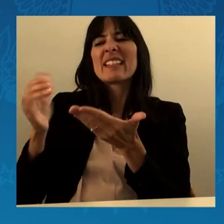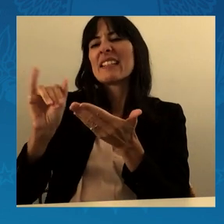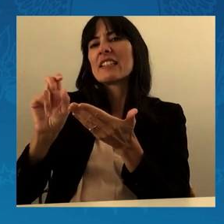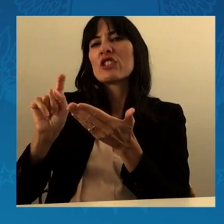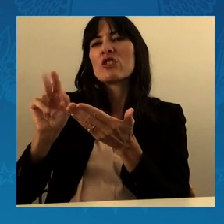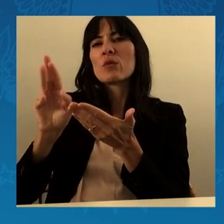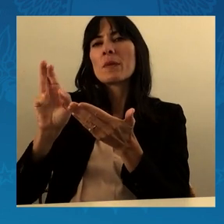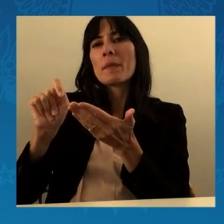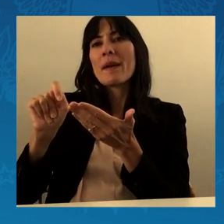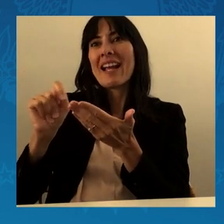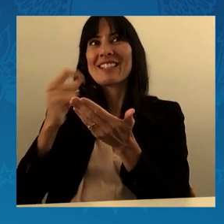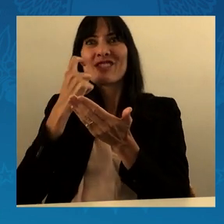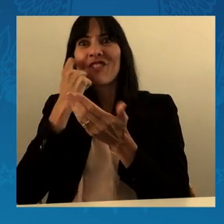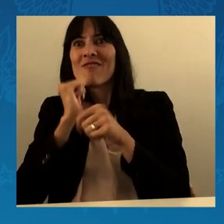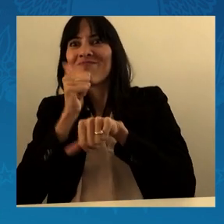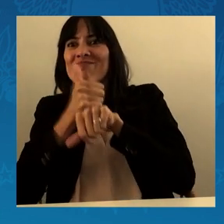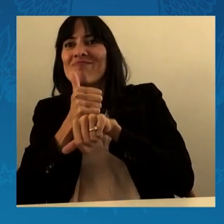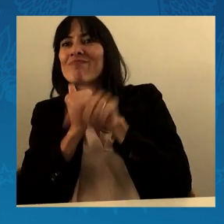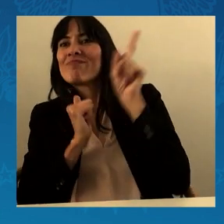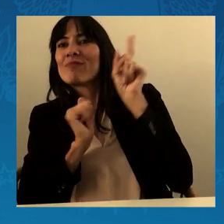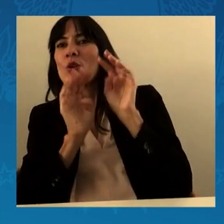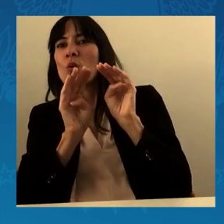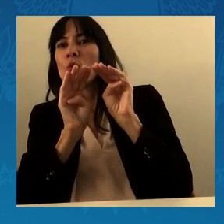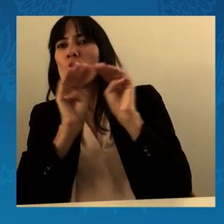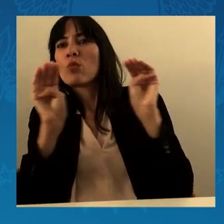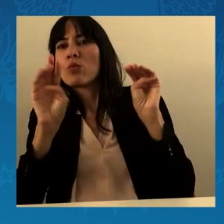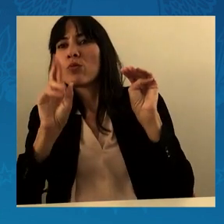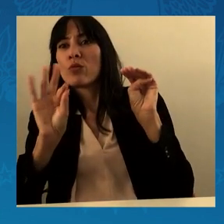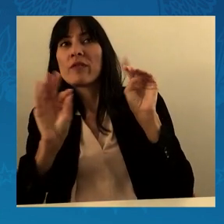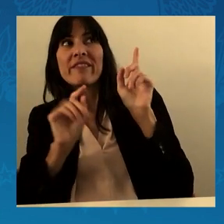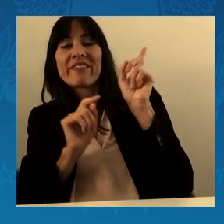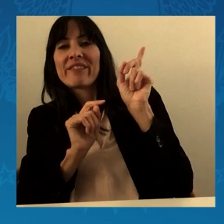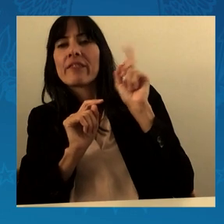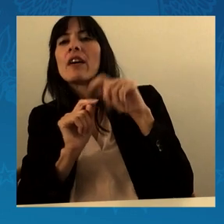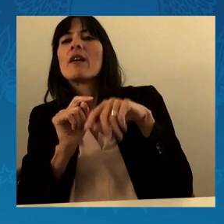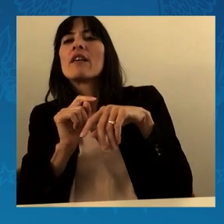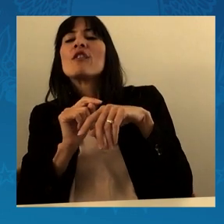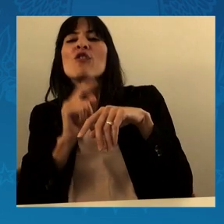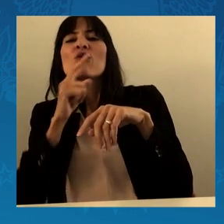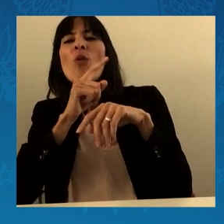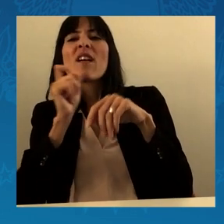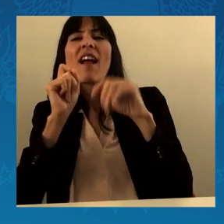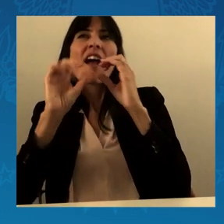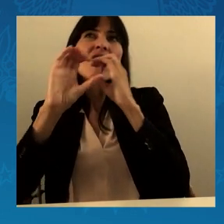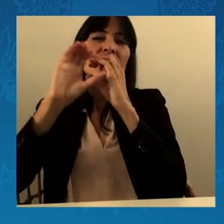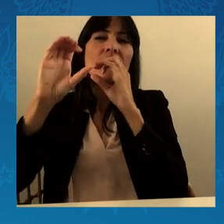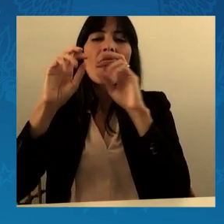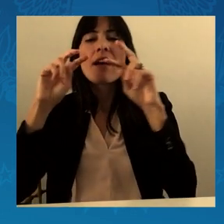And by using that, we're able to really predict trends and provide analysis for the ozone